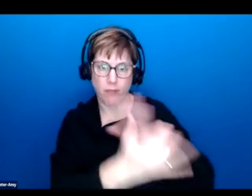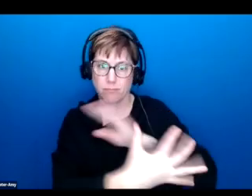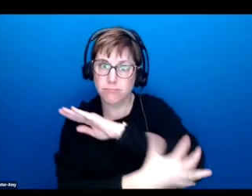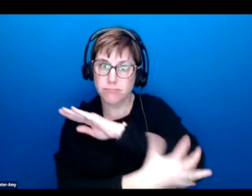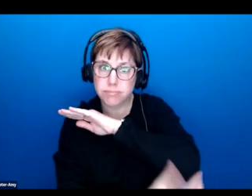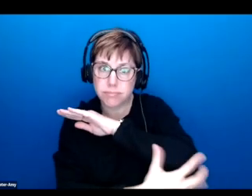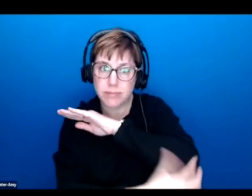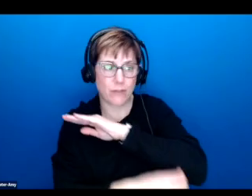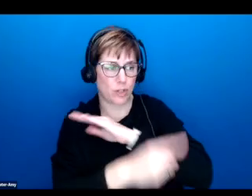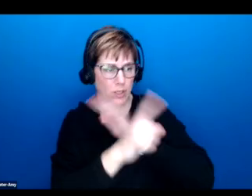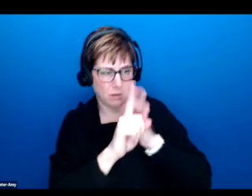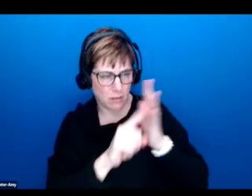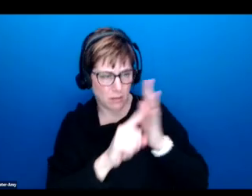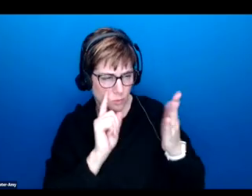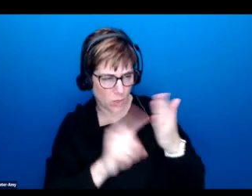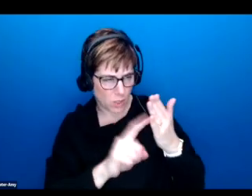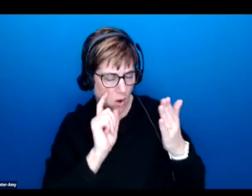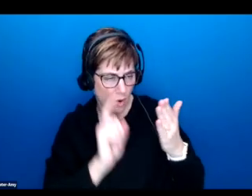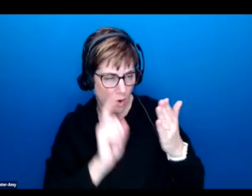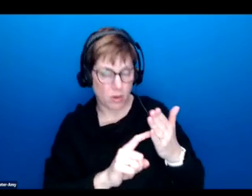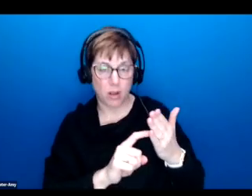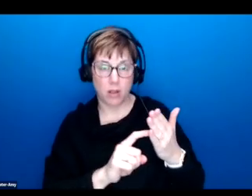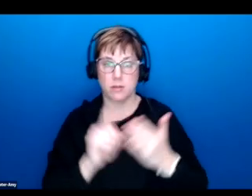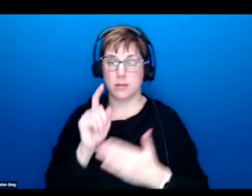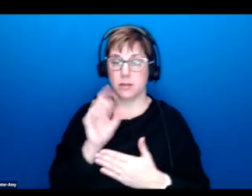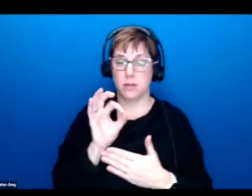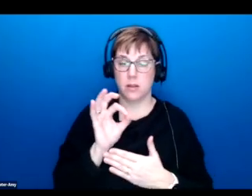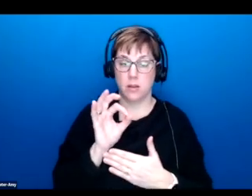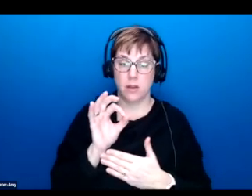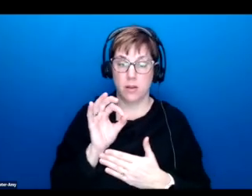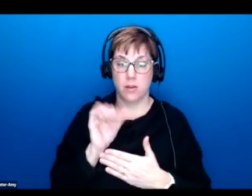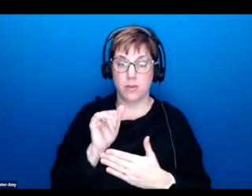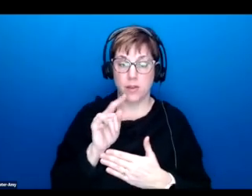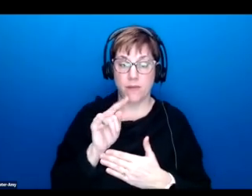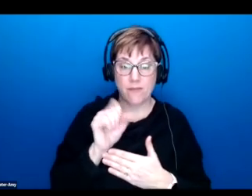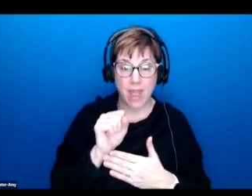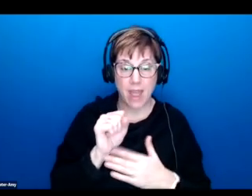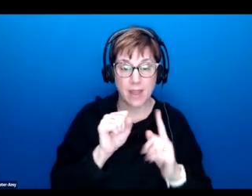And these facts, combined with Medicaid's institutional bias,